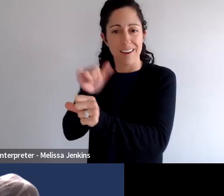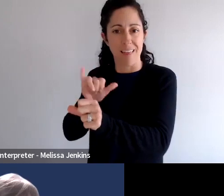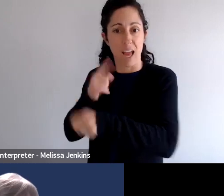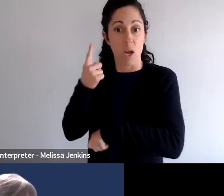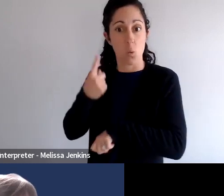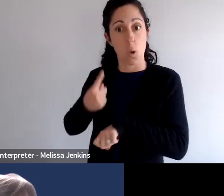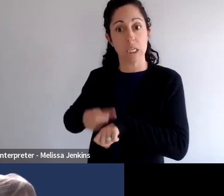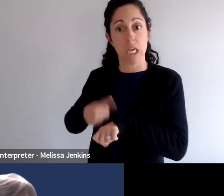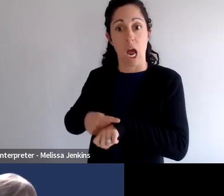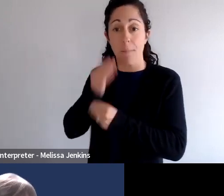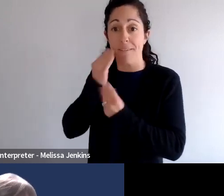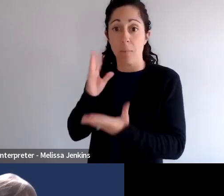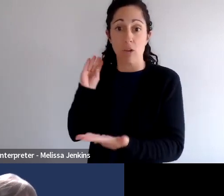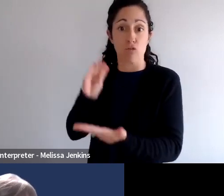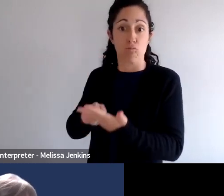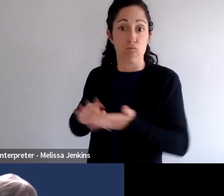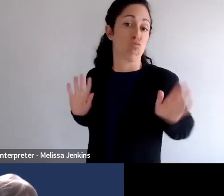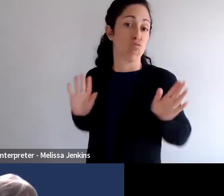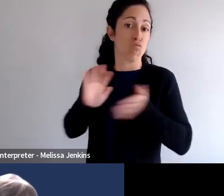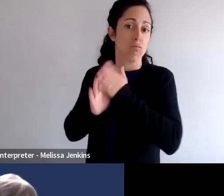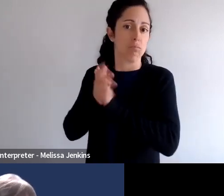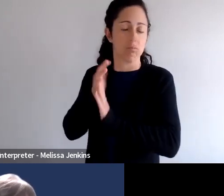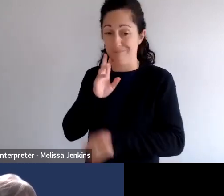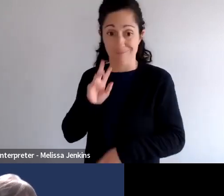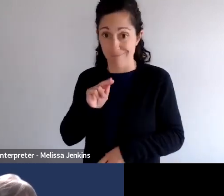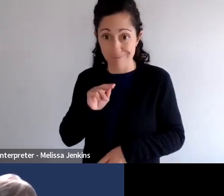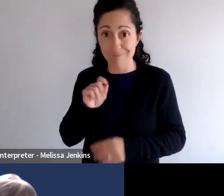your information one time so we do right right potential here for that natural living history